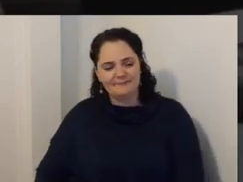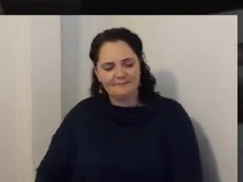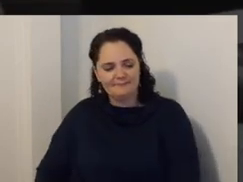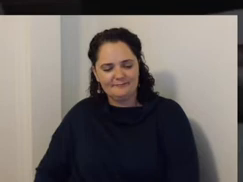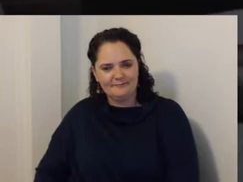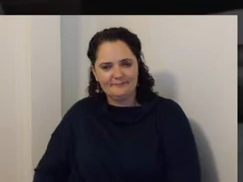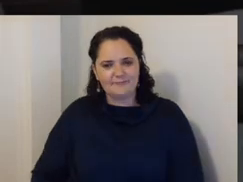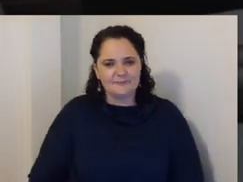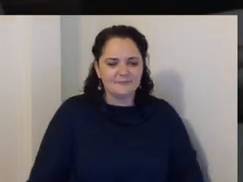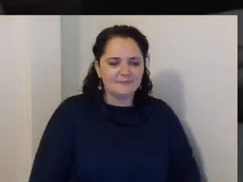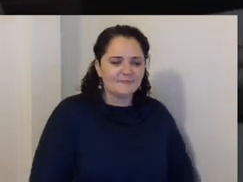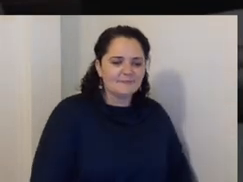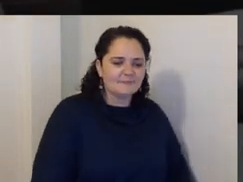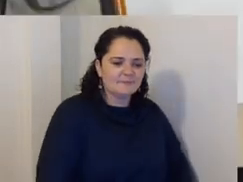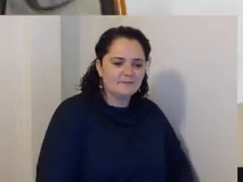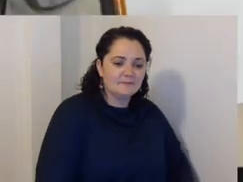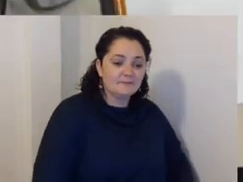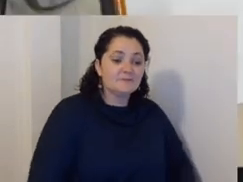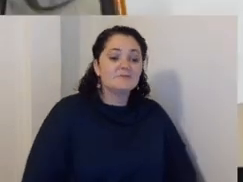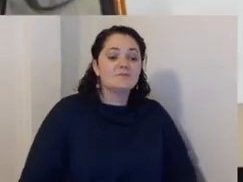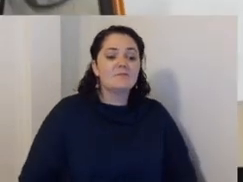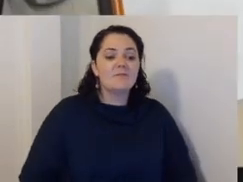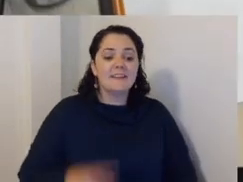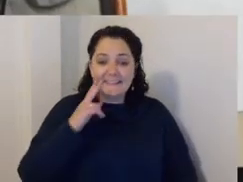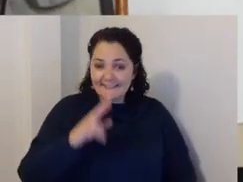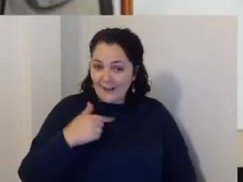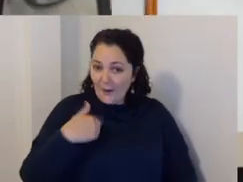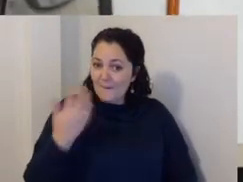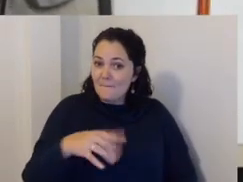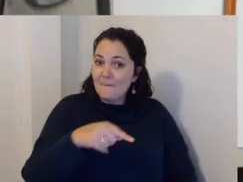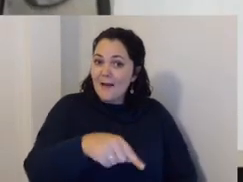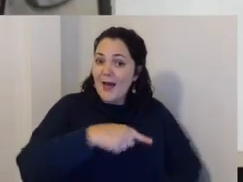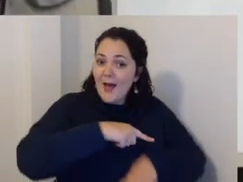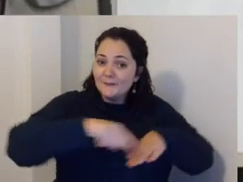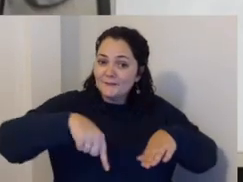foot, we can switch it over right there and there you'll get a little sense of how I was starting